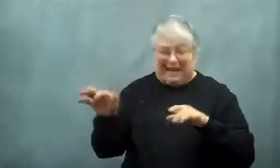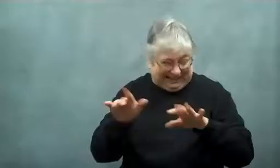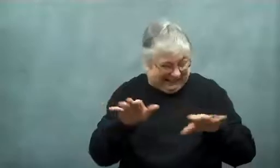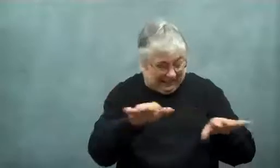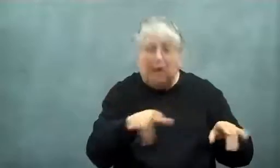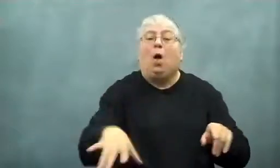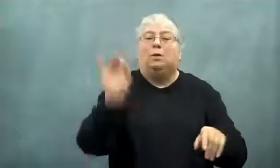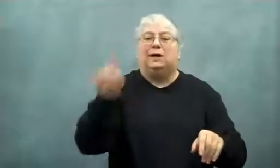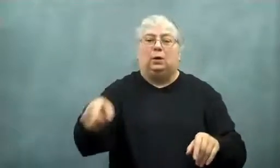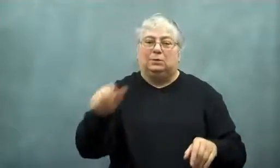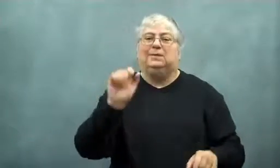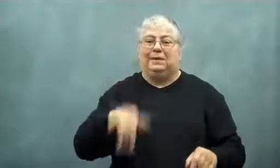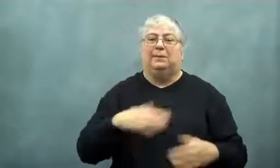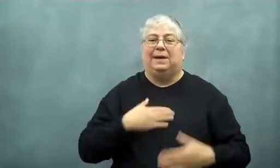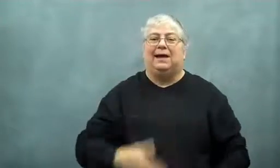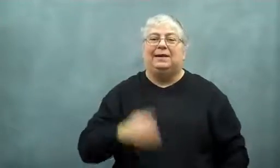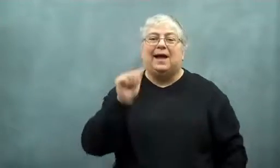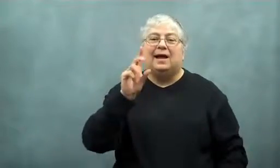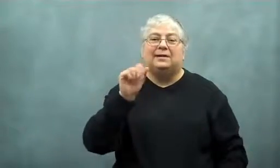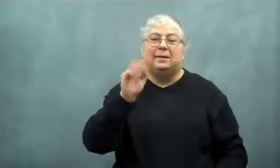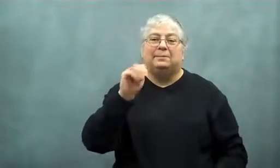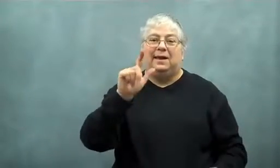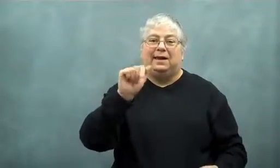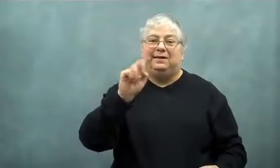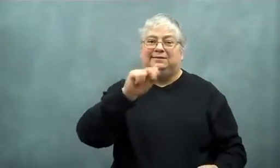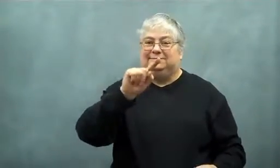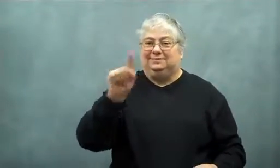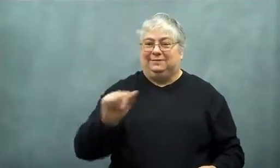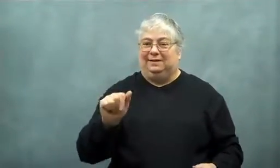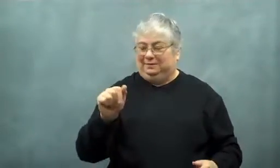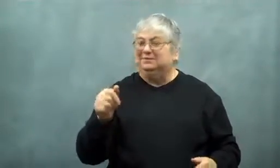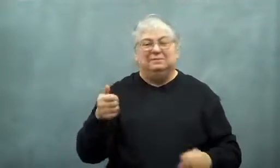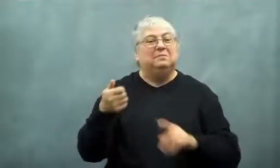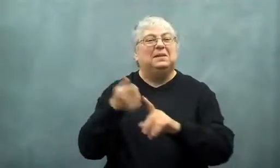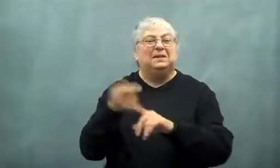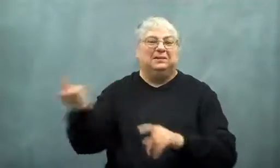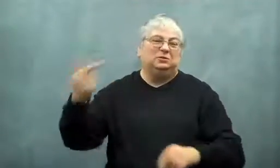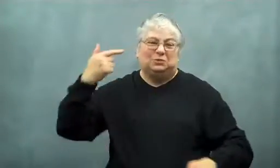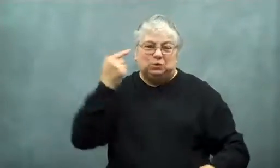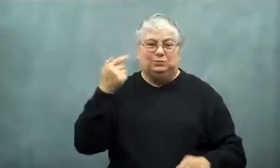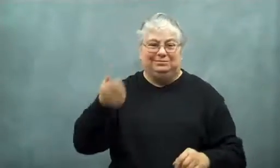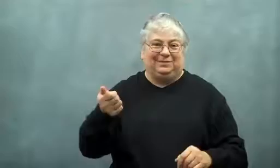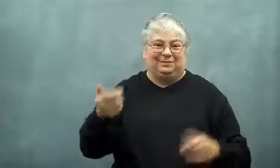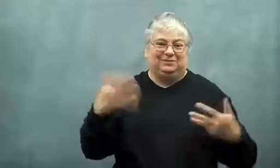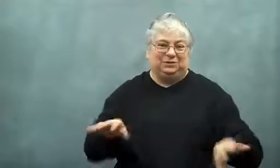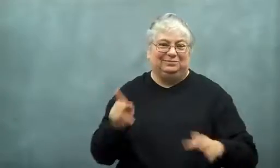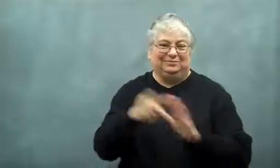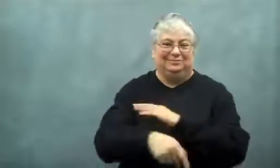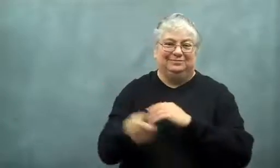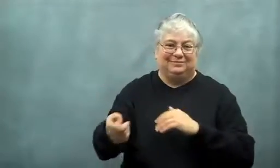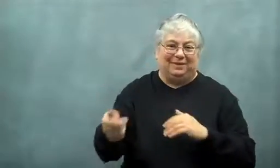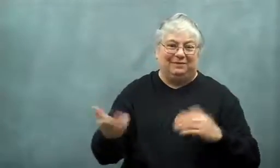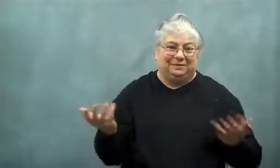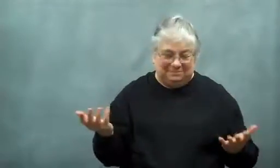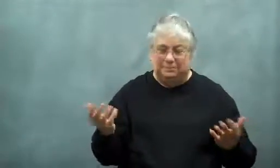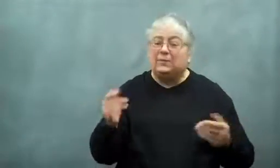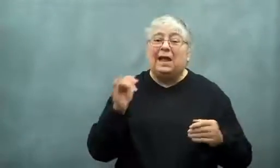They found Adam Lanza's body. He had killed himself with a gunshot.